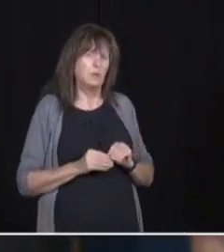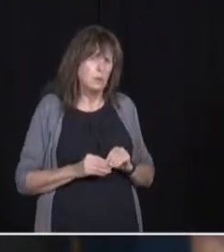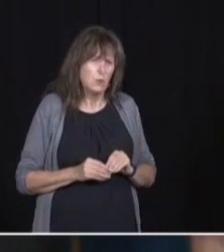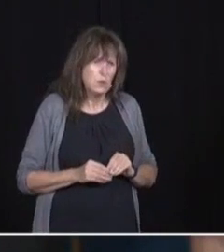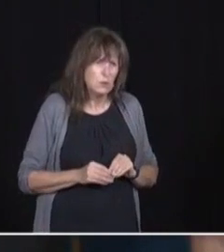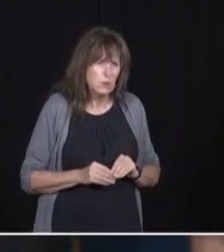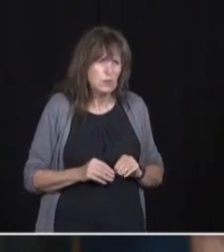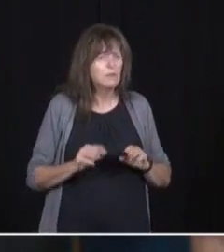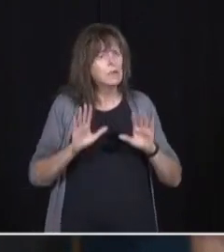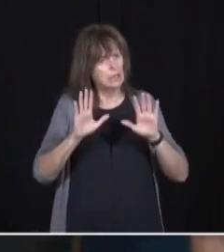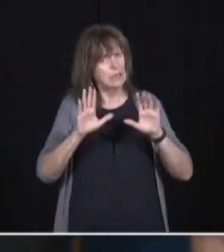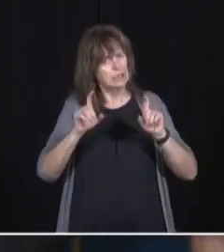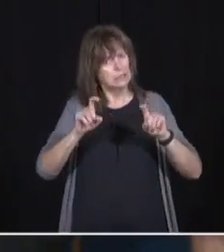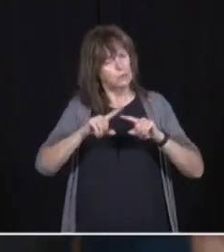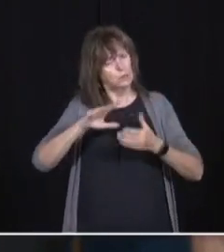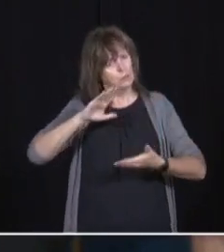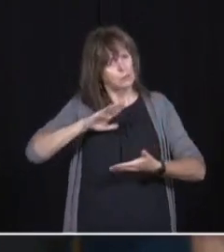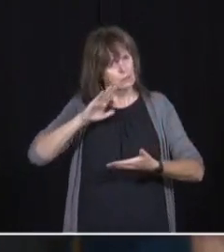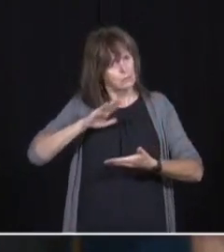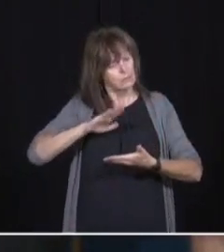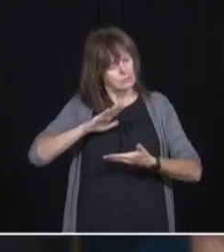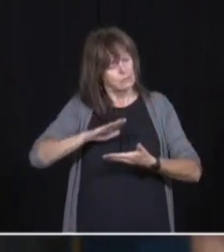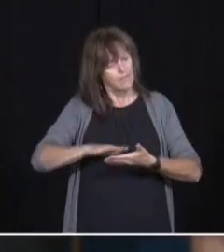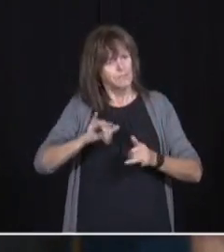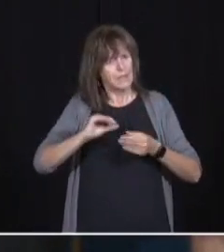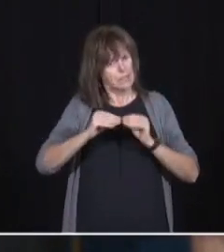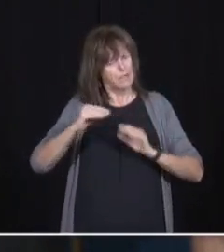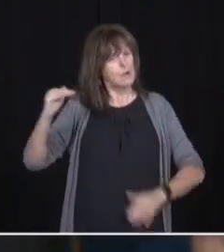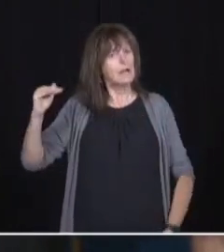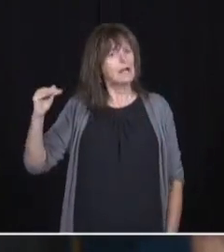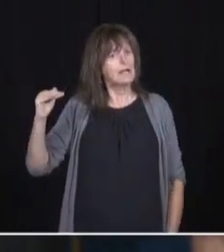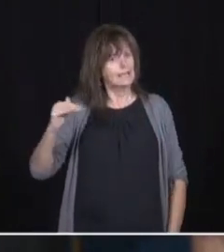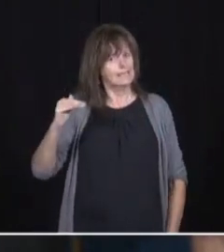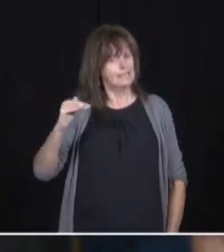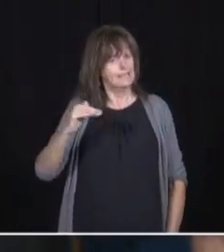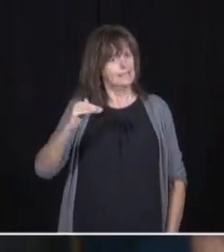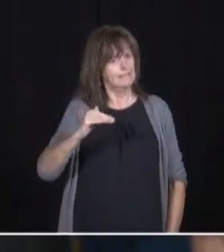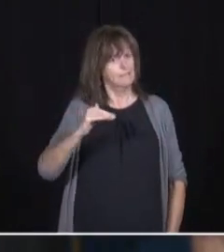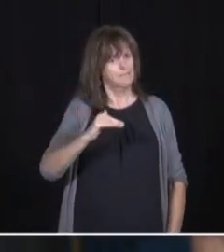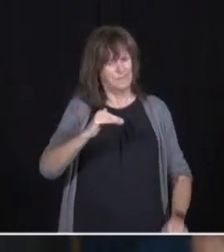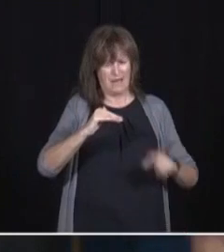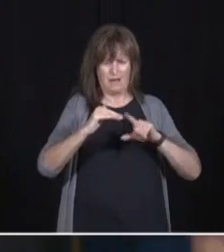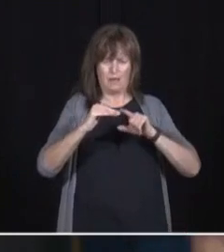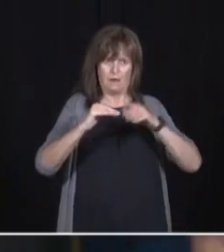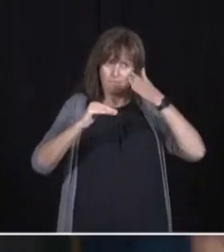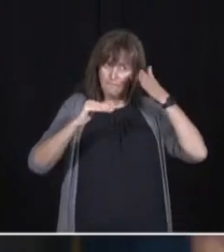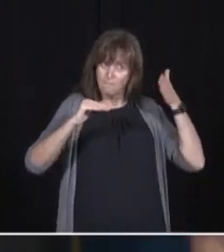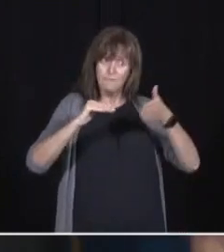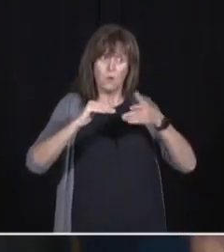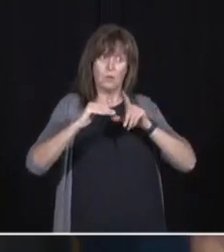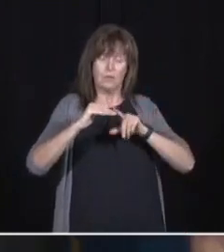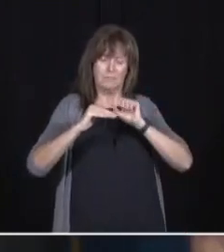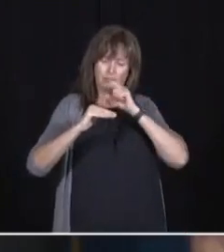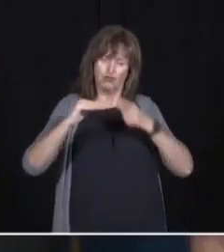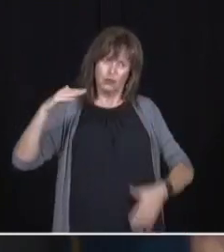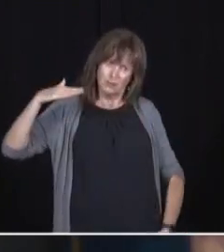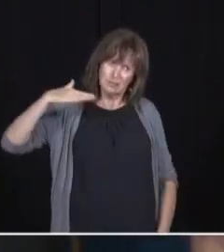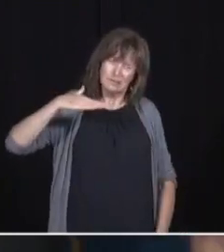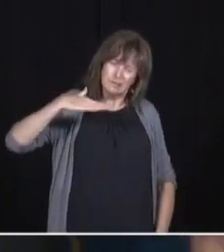Take those out of the equation, we are down to 60 cases. My point is, everybody is pitching in. Not to call Toronto because there's 3